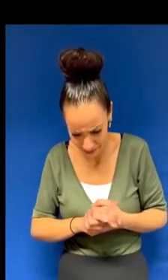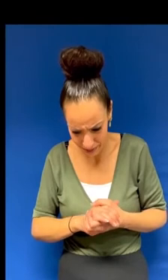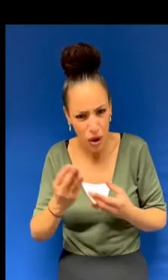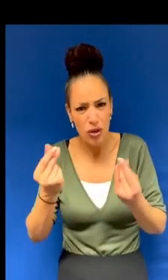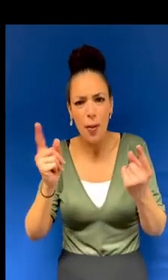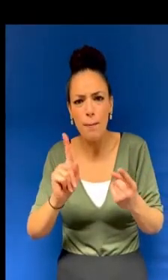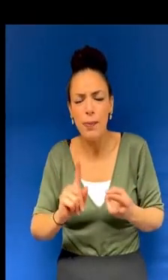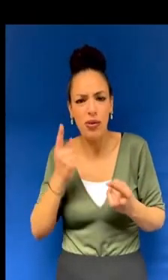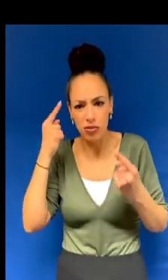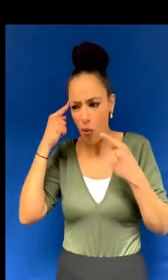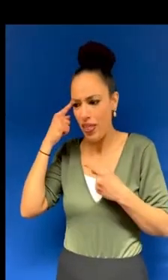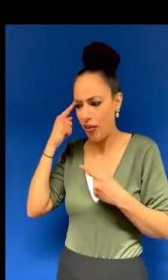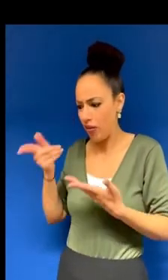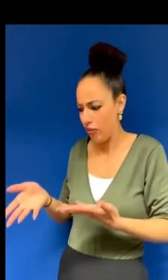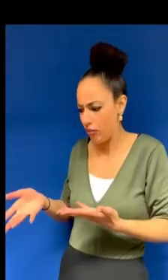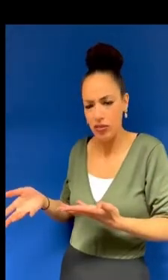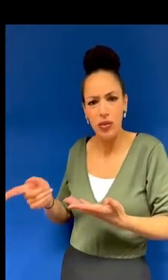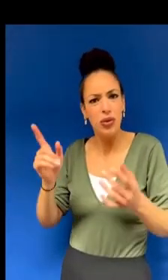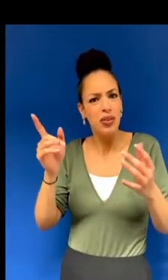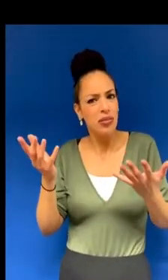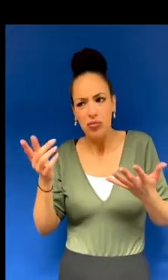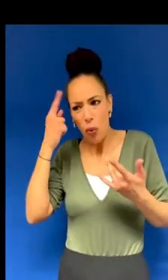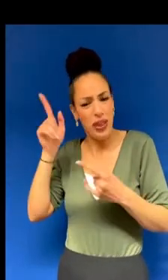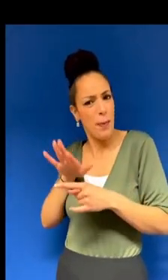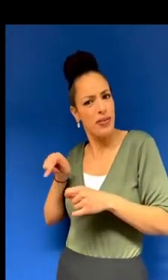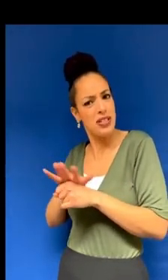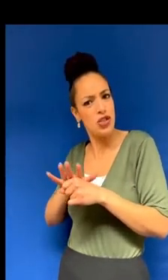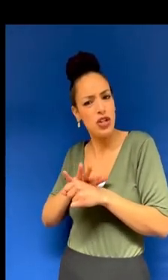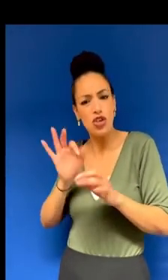Obviously buy another house. Most definitely, if people had the ability to buy the other house,